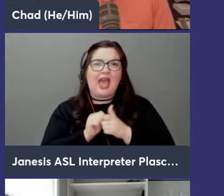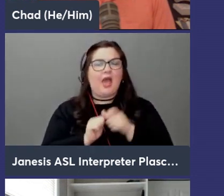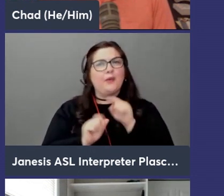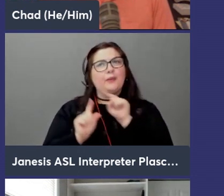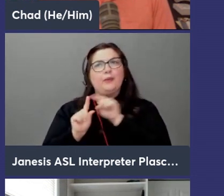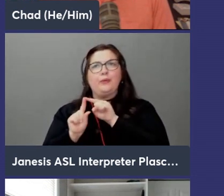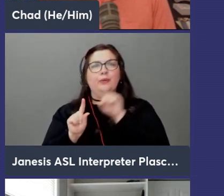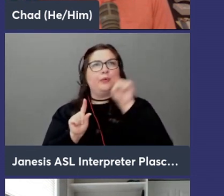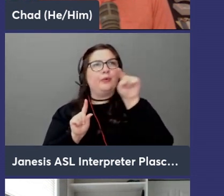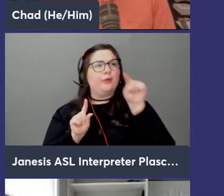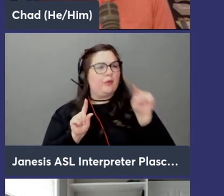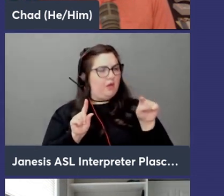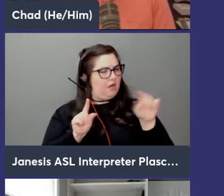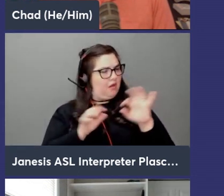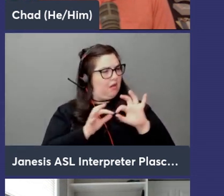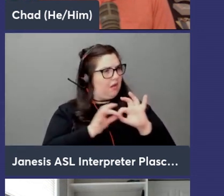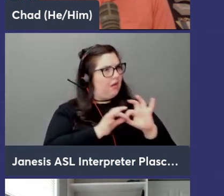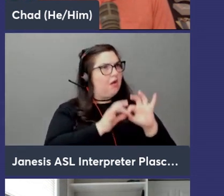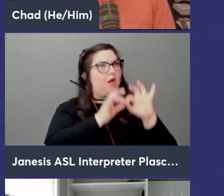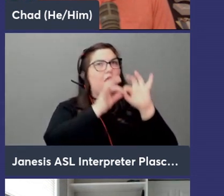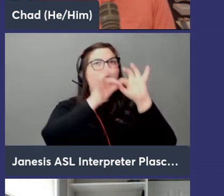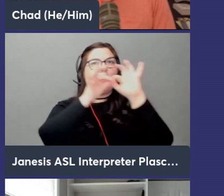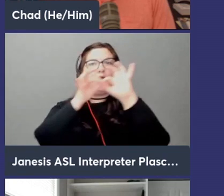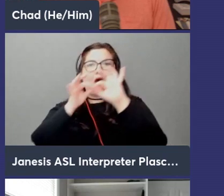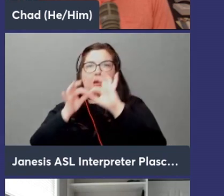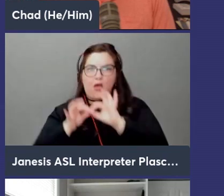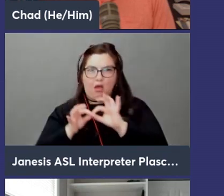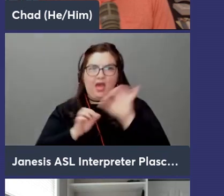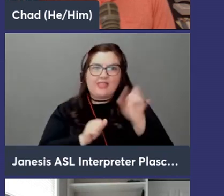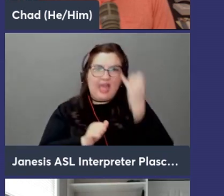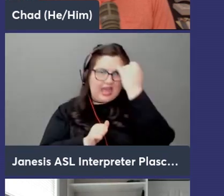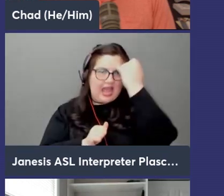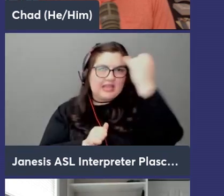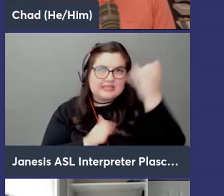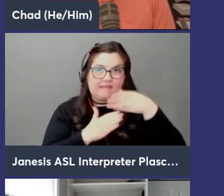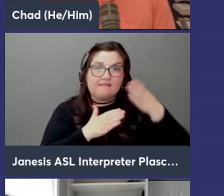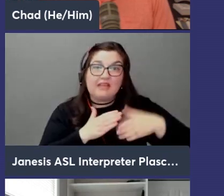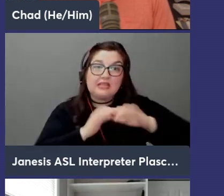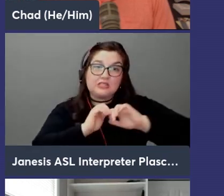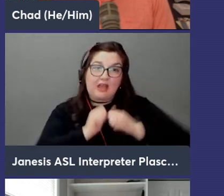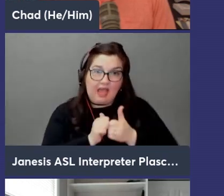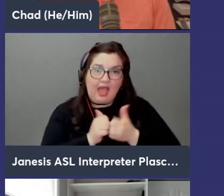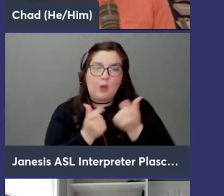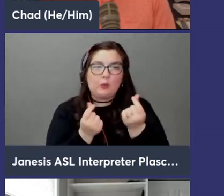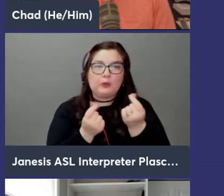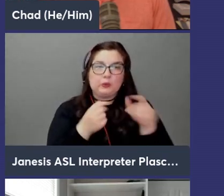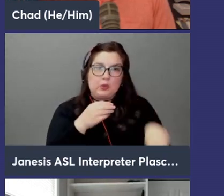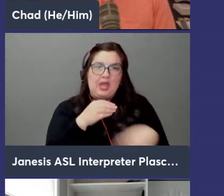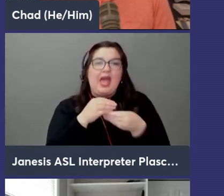and then just finish this idea off. You can also add additional things like